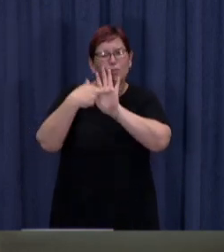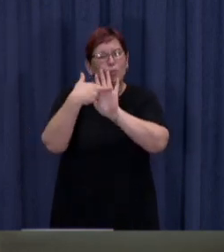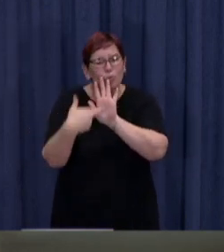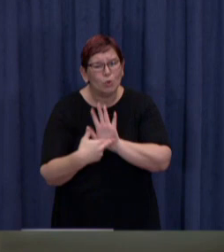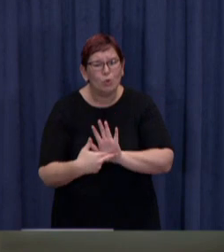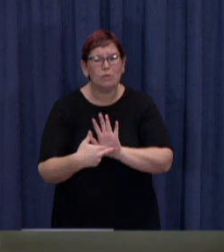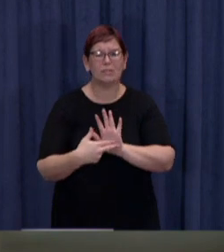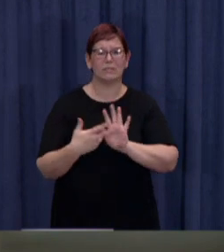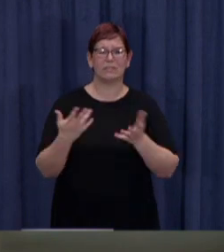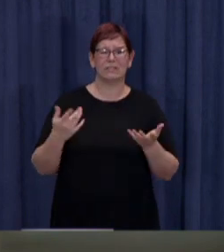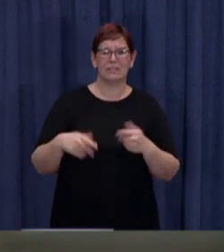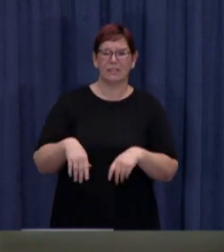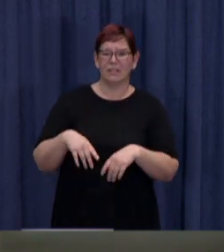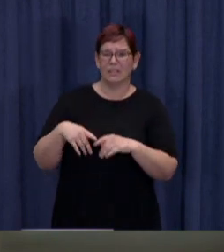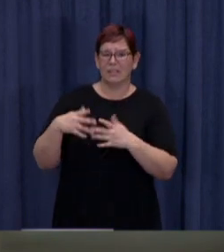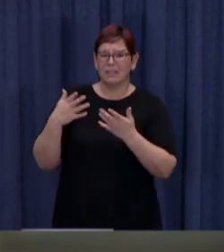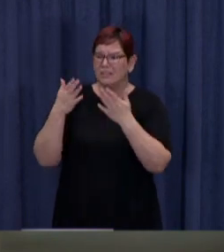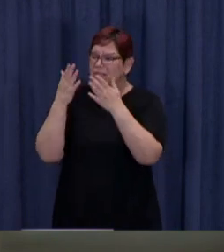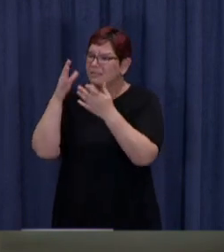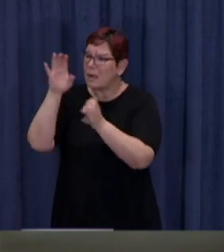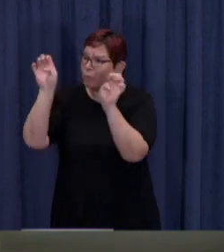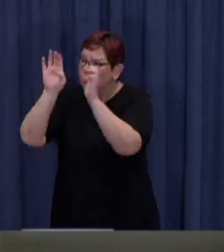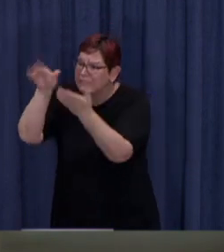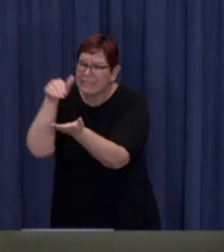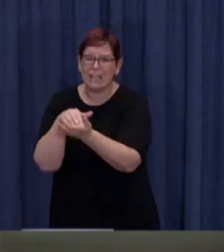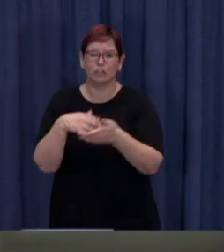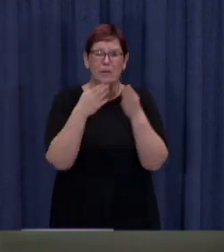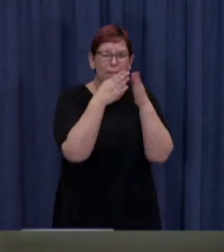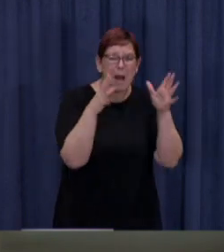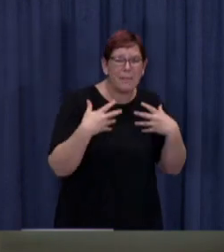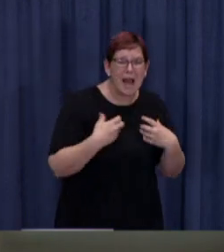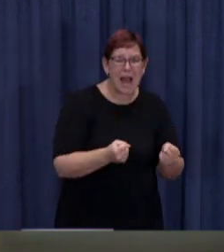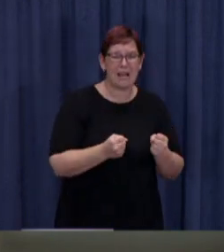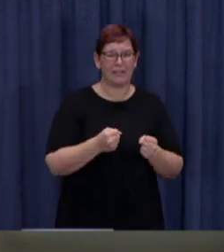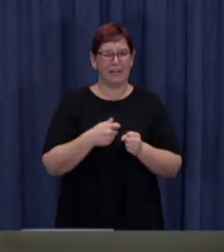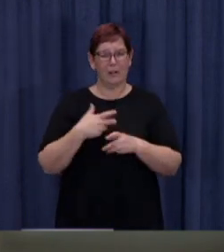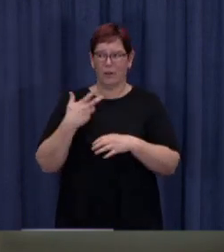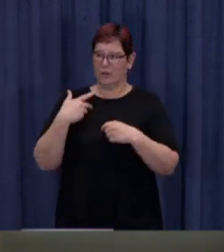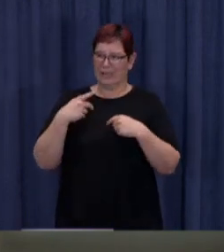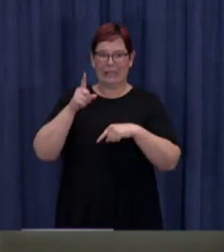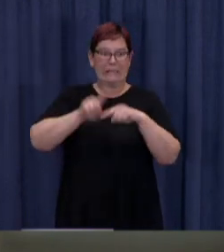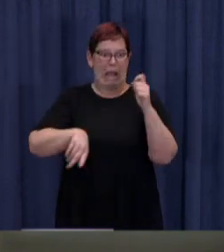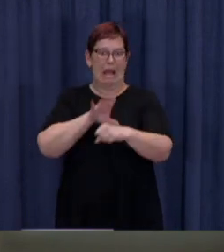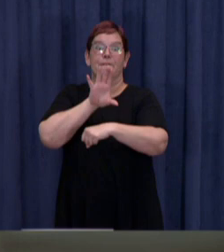are no plans there's no list of things we're gonna do tonight or tomorrow morning but the idea here on the professional advice and let's be very